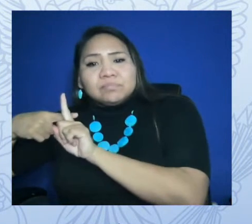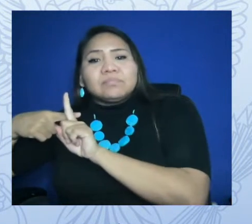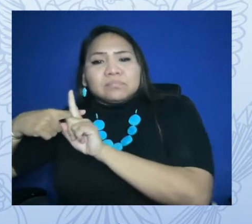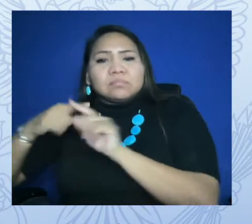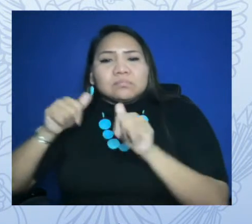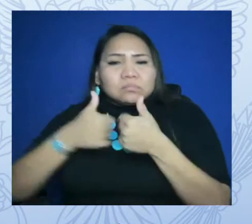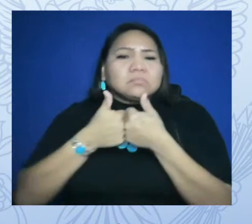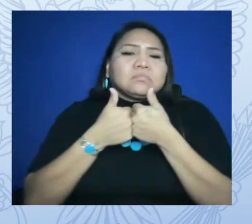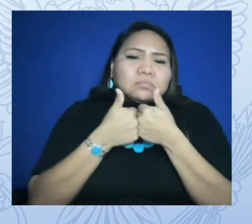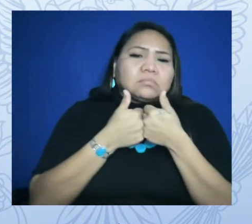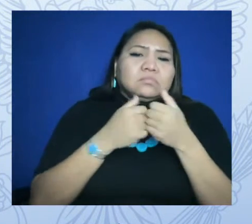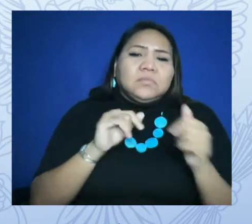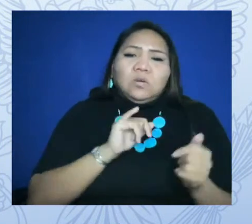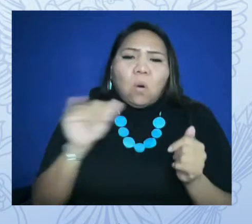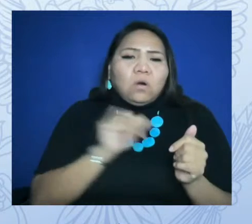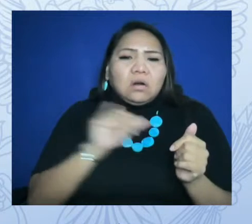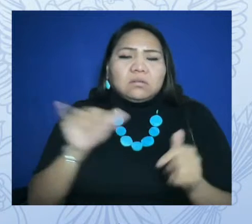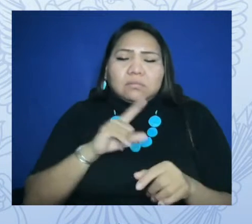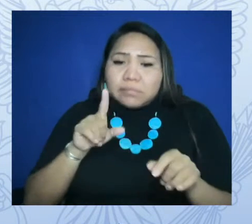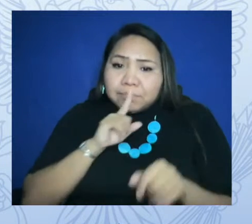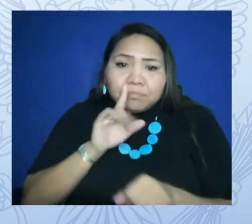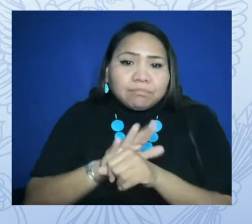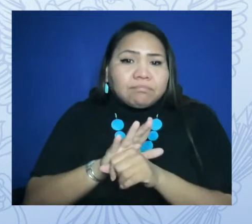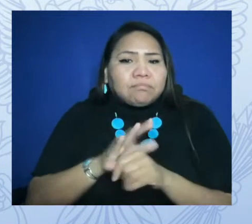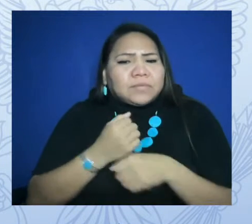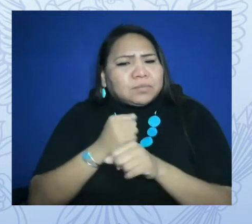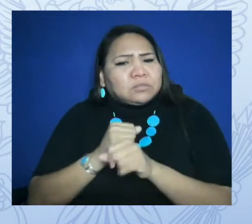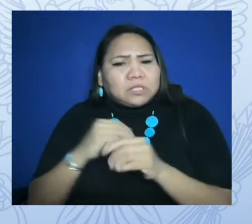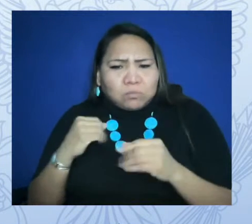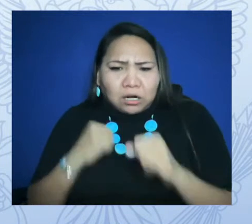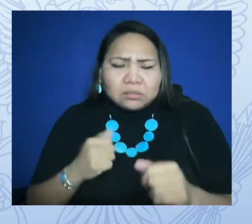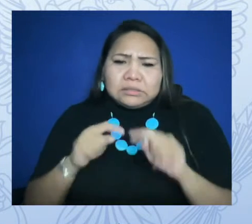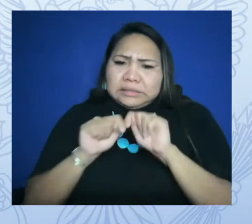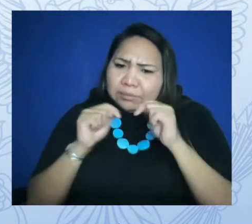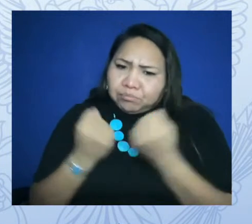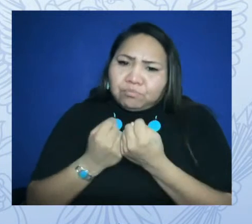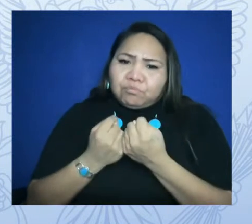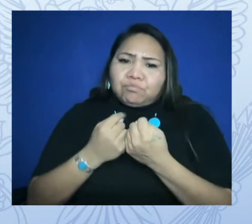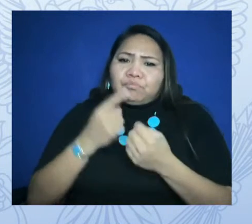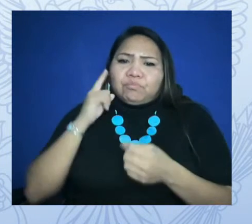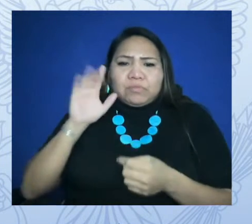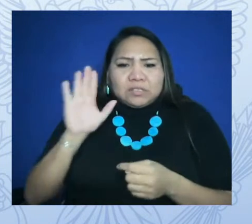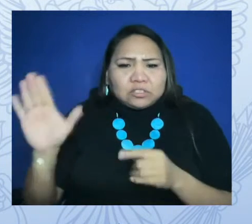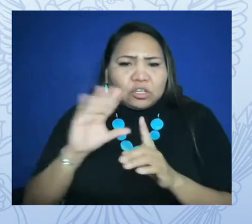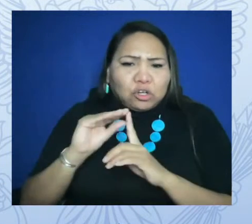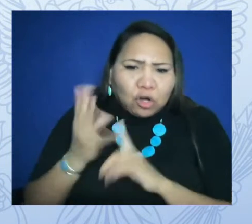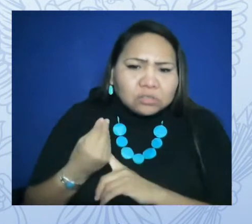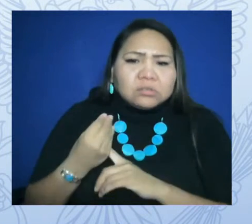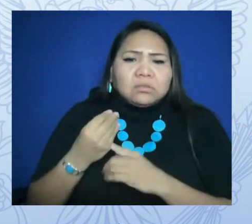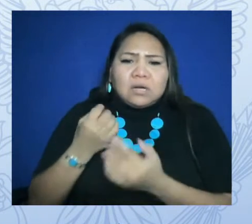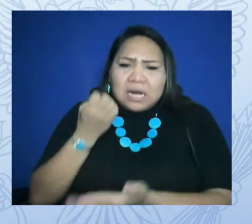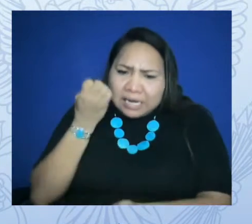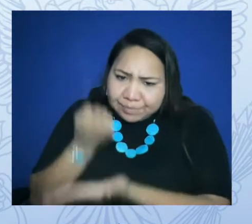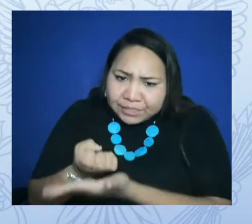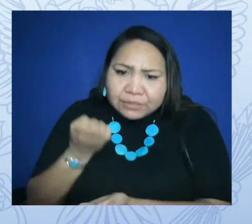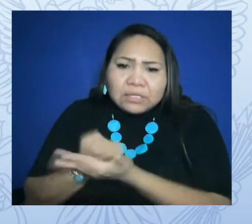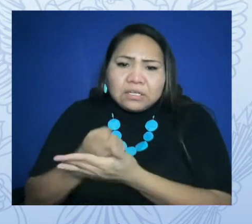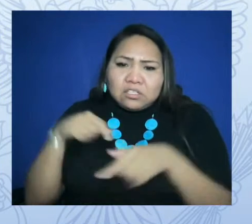and their cultures, economies and lands. This work is supported by a vast investment of resources